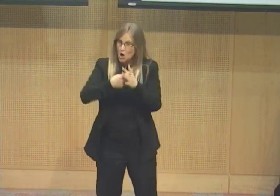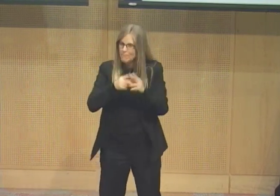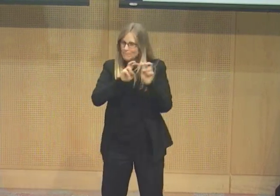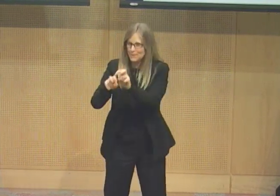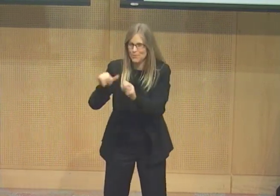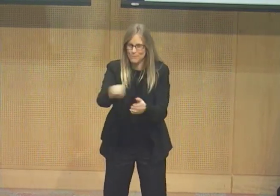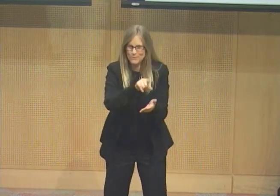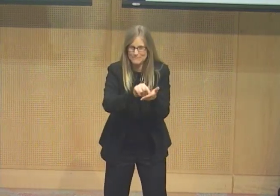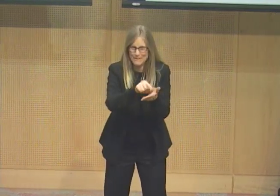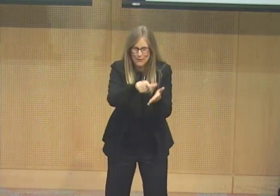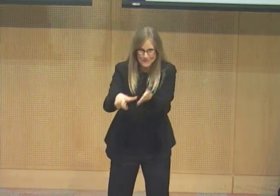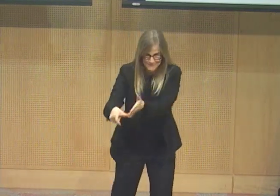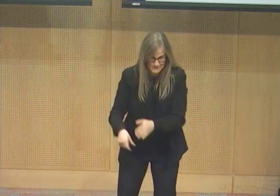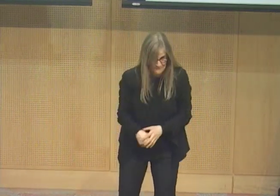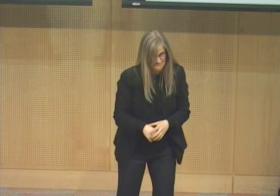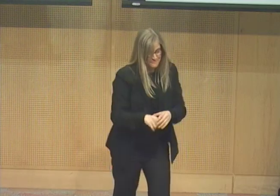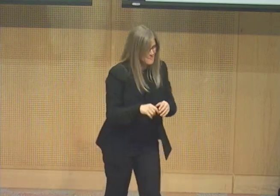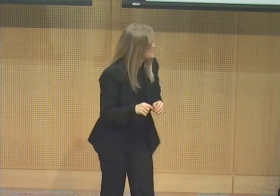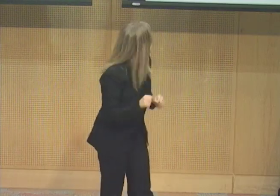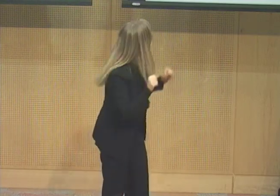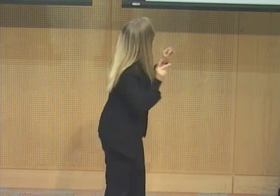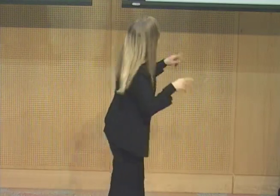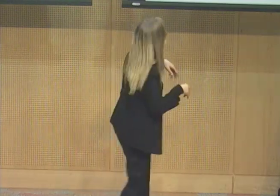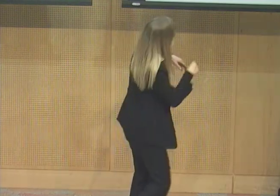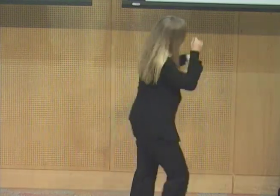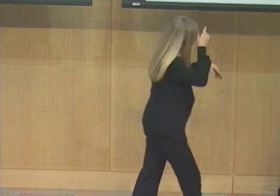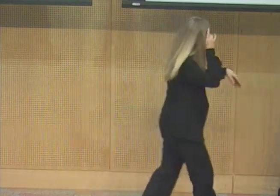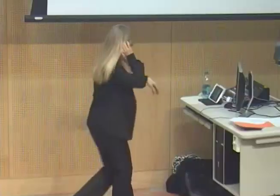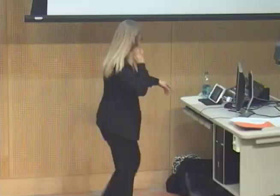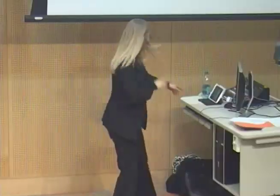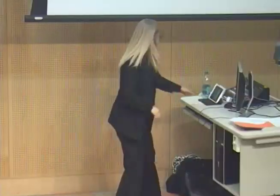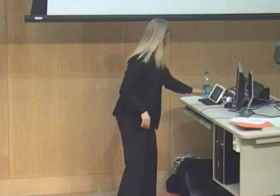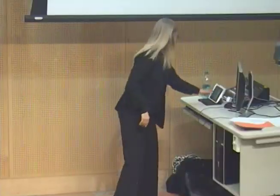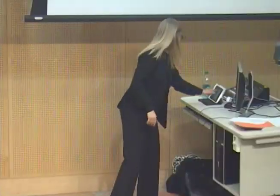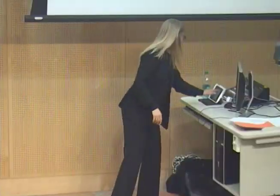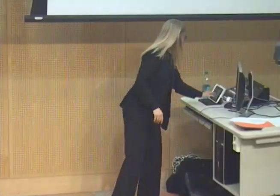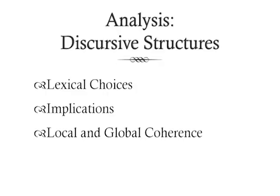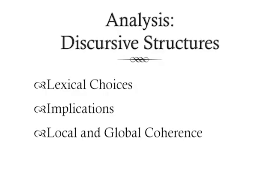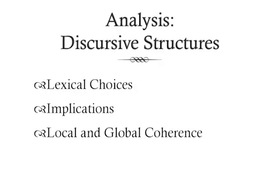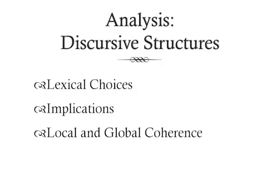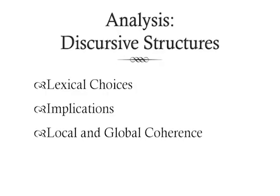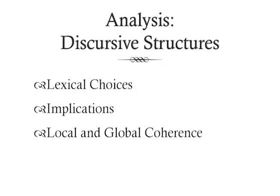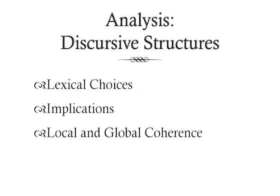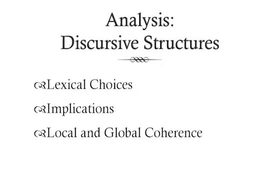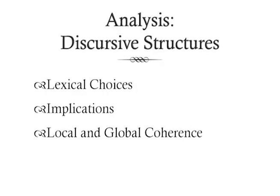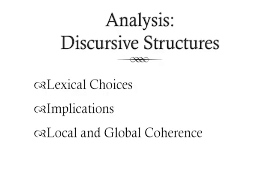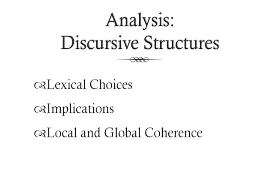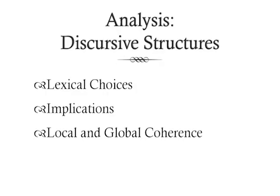And I began to analyze the articles for their linguistic presentation of the stories.